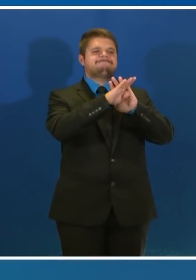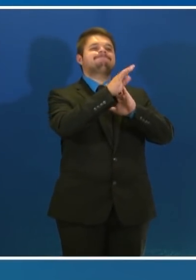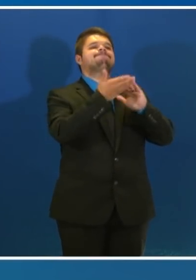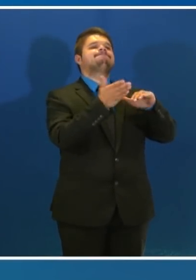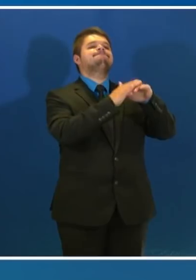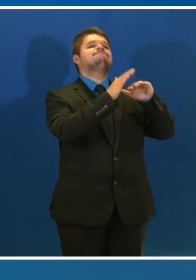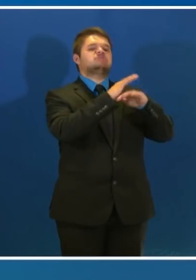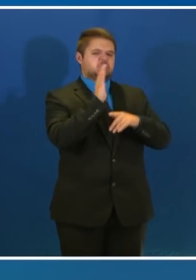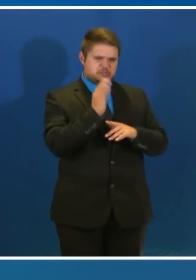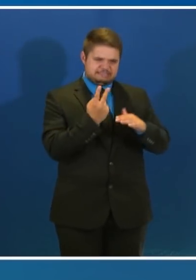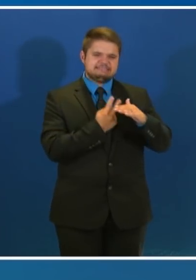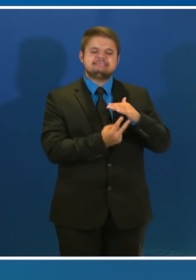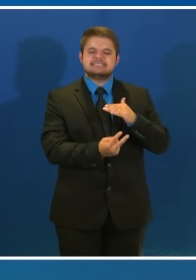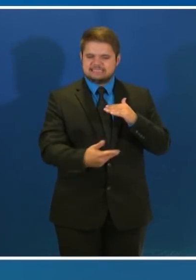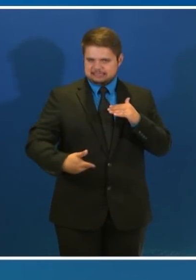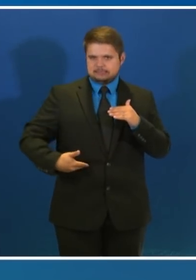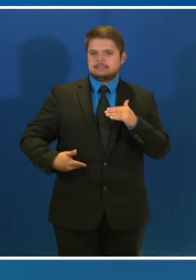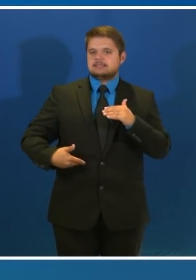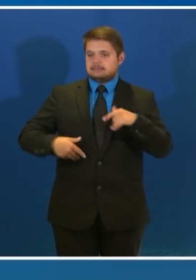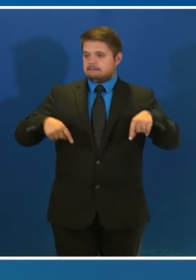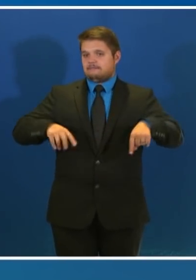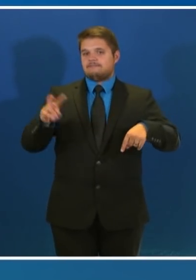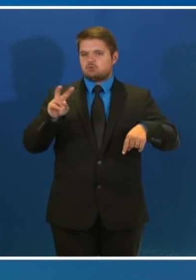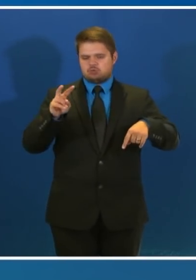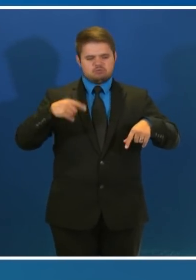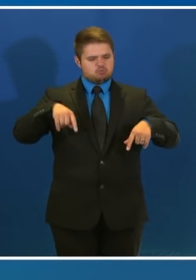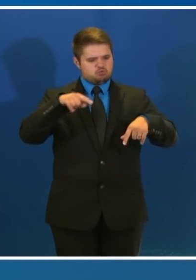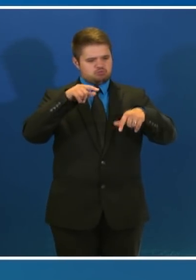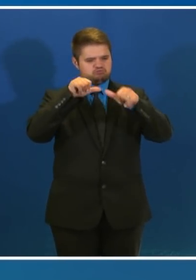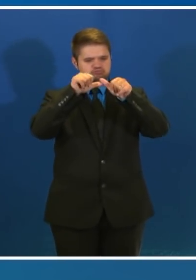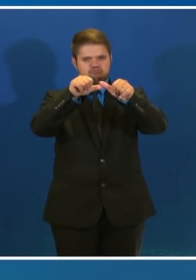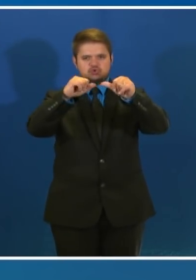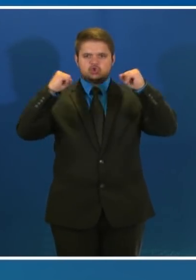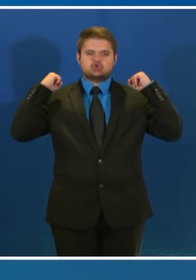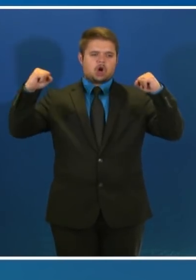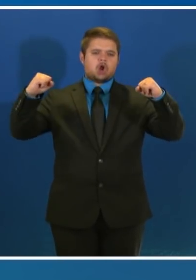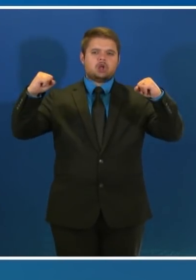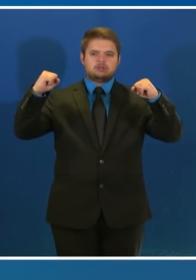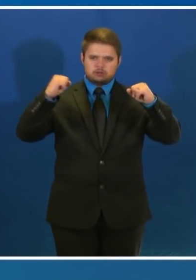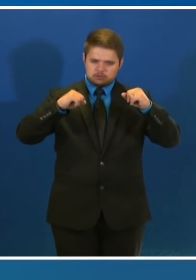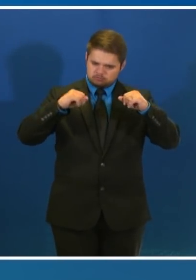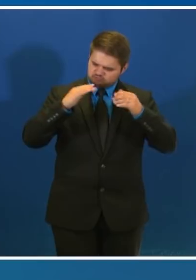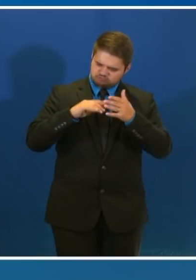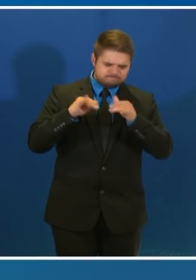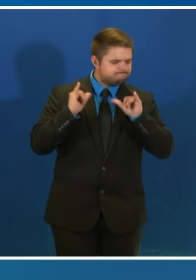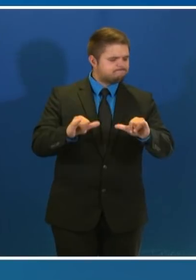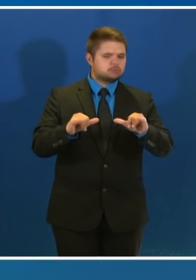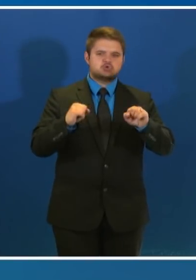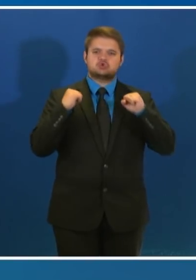strong and we will remain resilient. So stay strong. Be kind to each other.